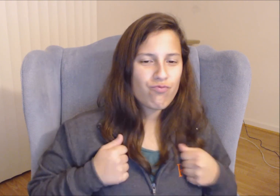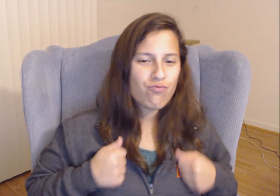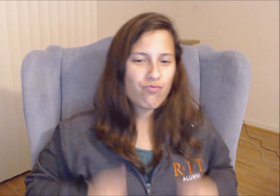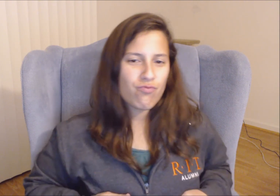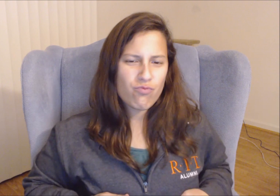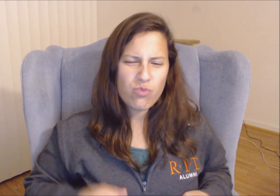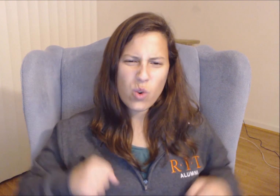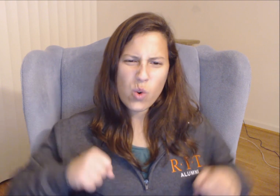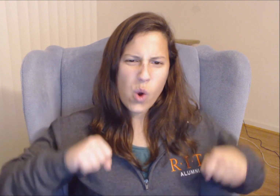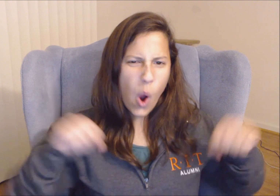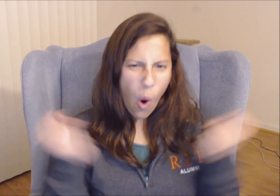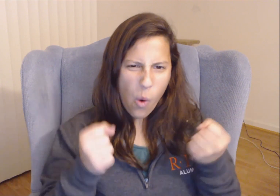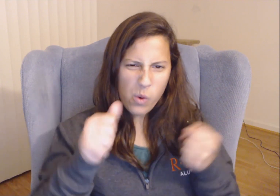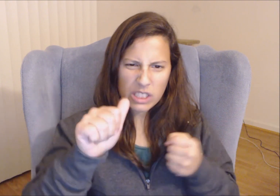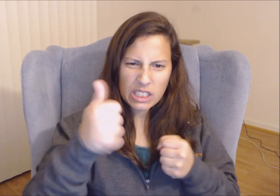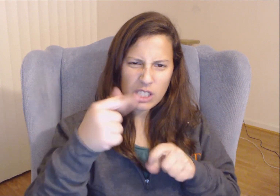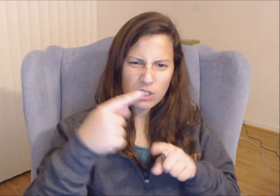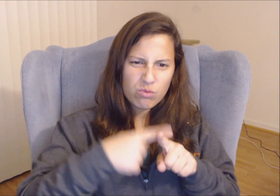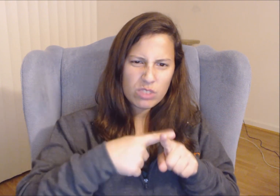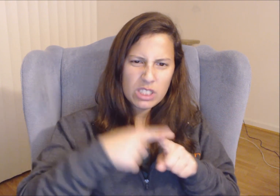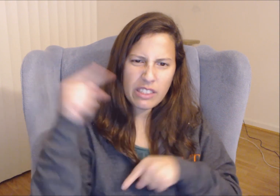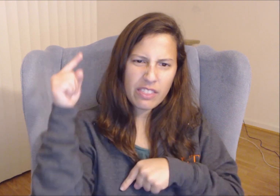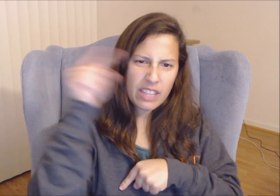It was cold, 10 degrees difference at there.